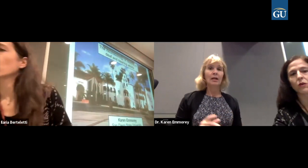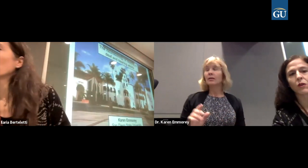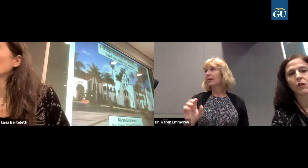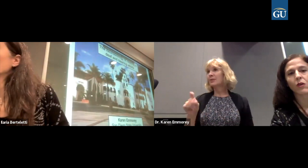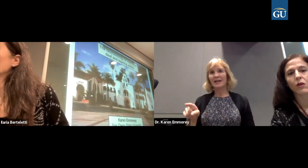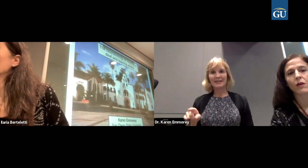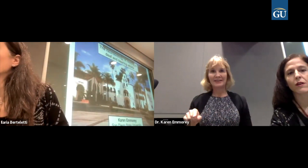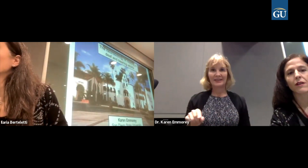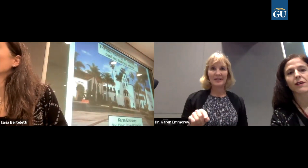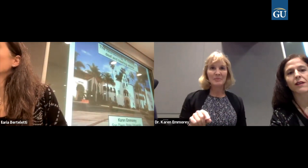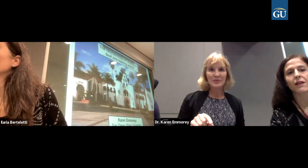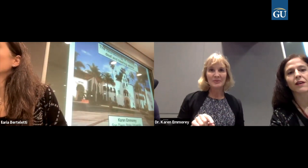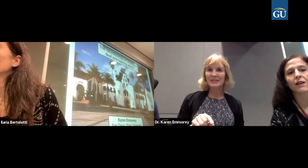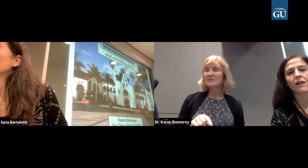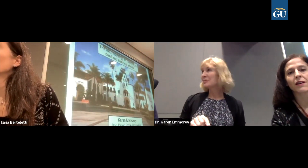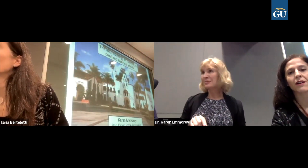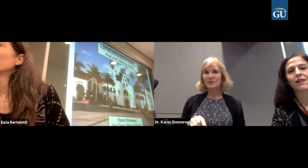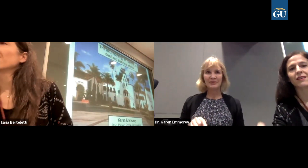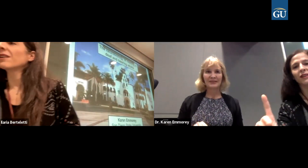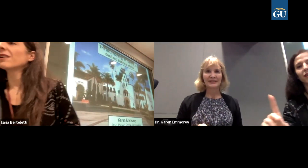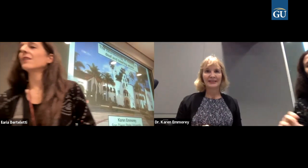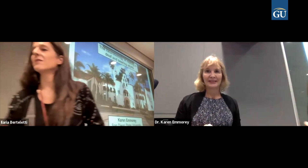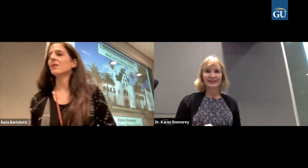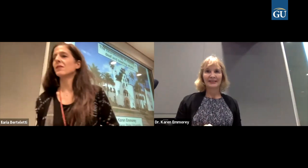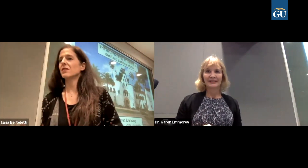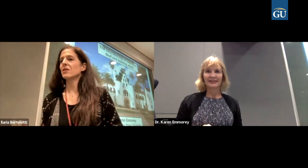We'll test with this, Mike. You're working.